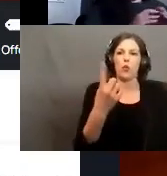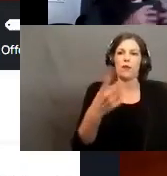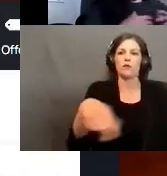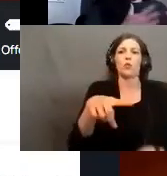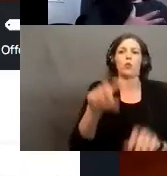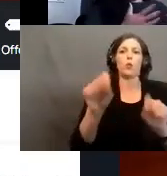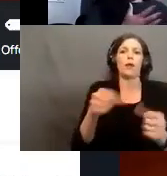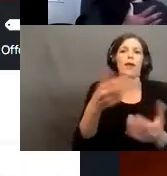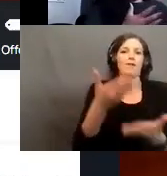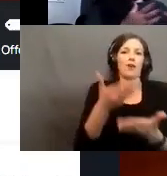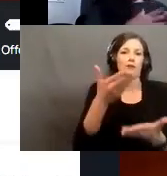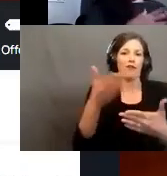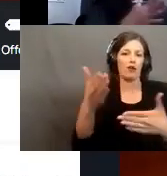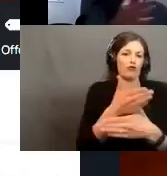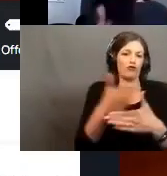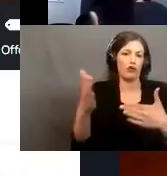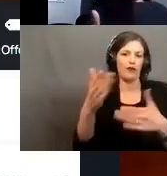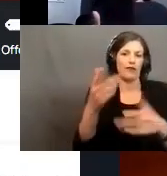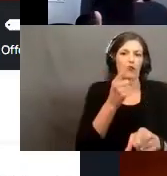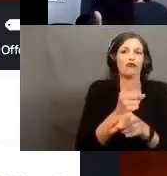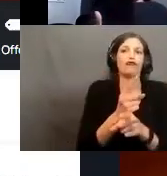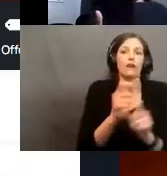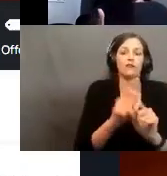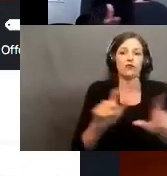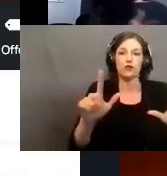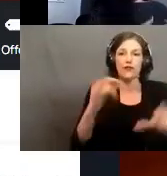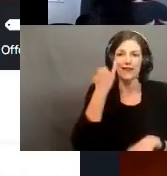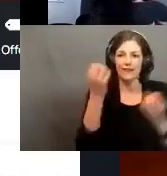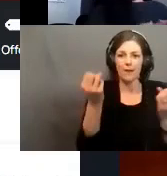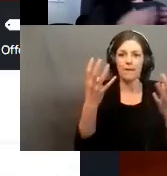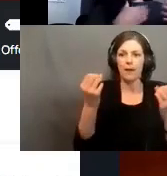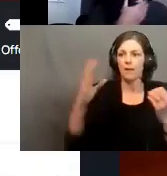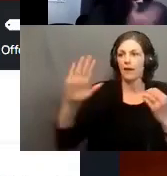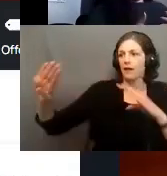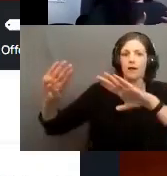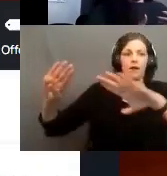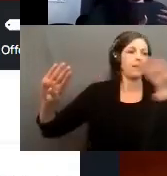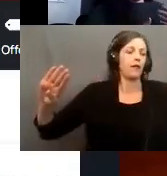sharing the right screen. 12:45:18 Or you have the option,